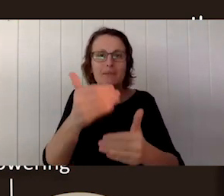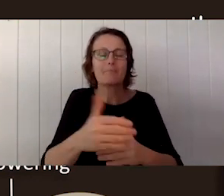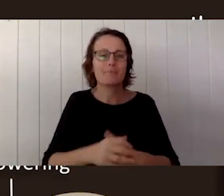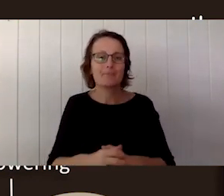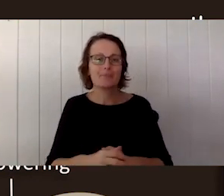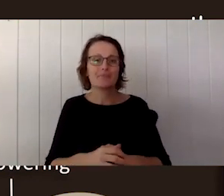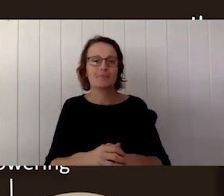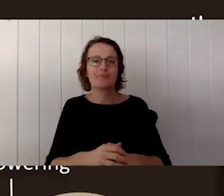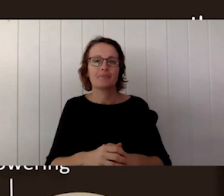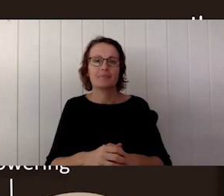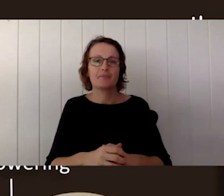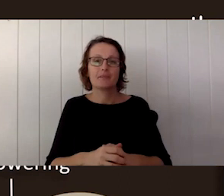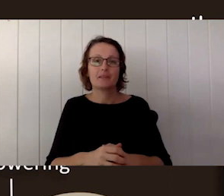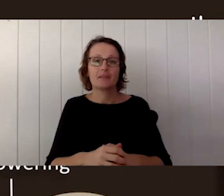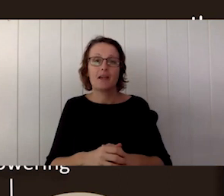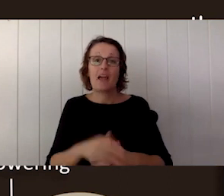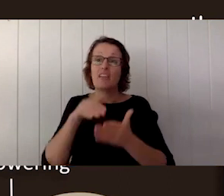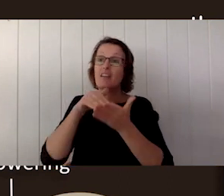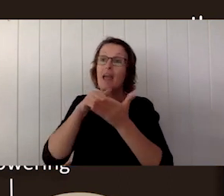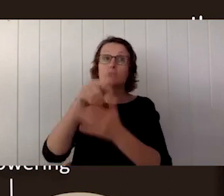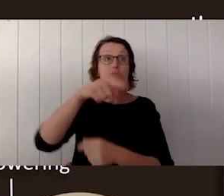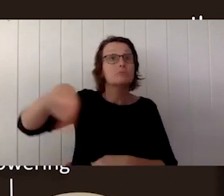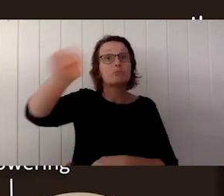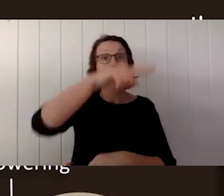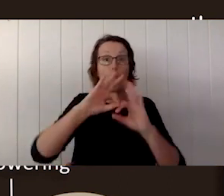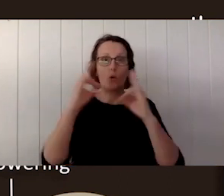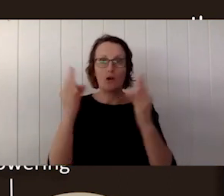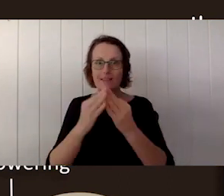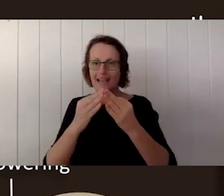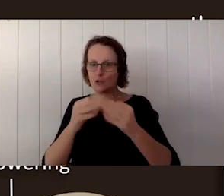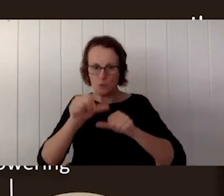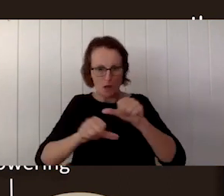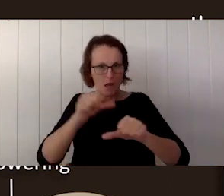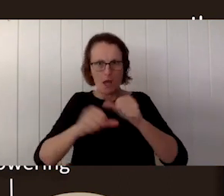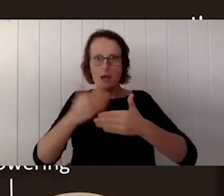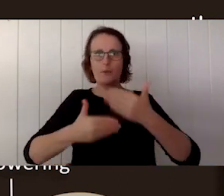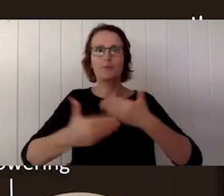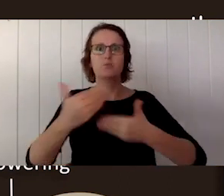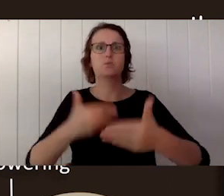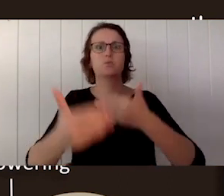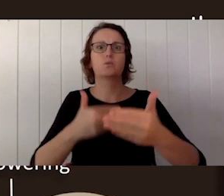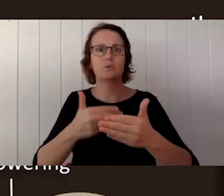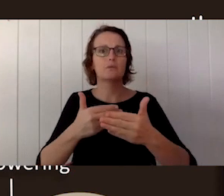And this helps our organisations we work with to execute quickly and power their staff -- empower their staff and get the executions